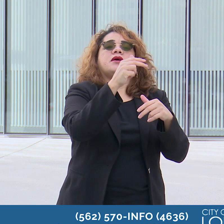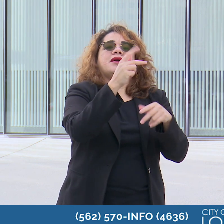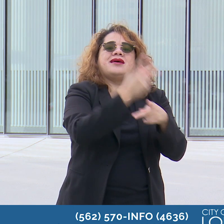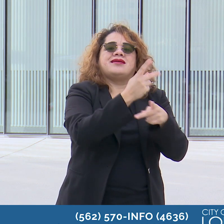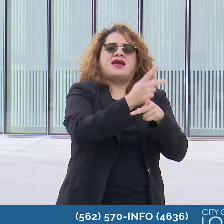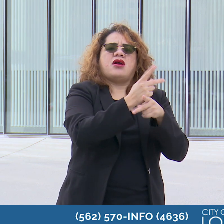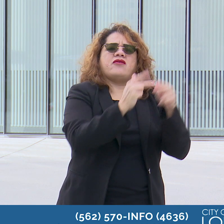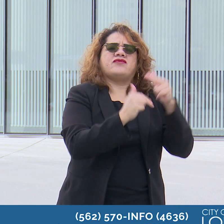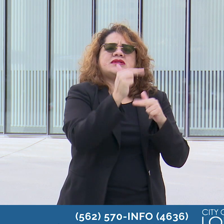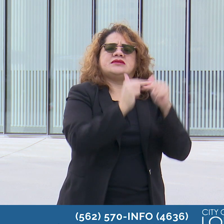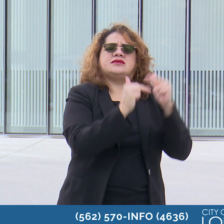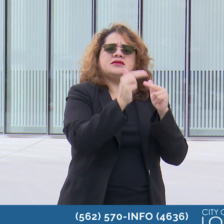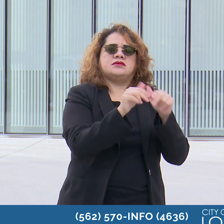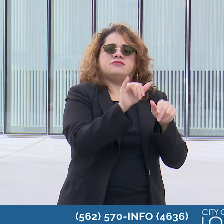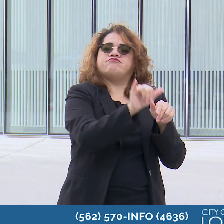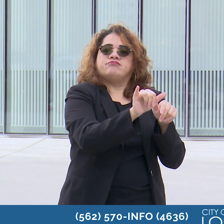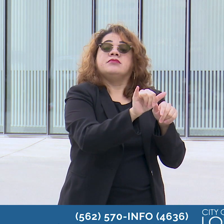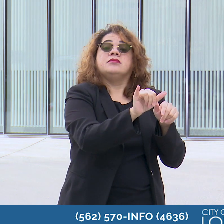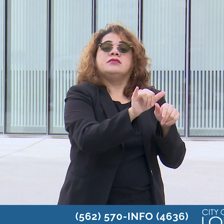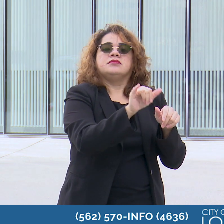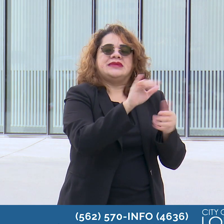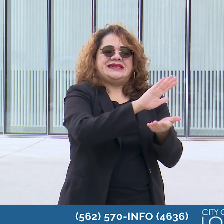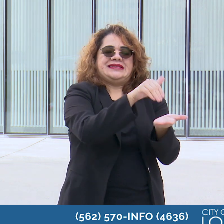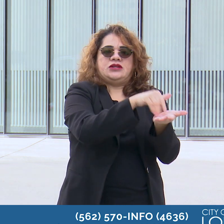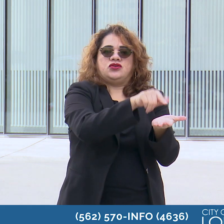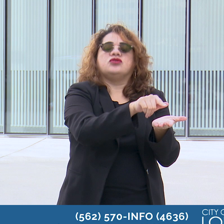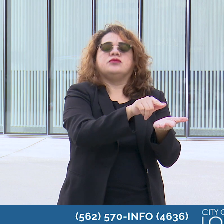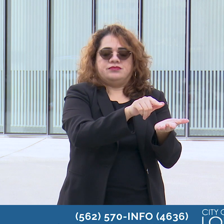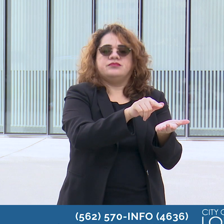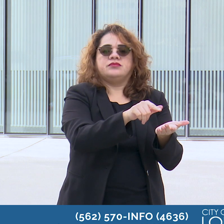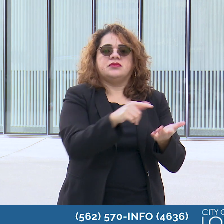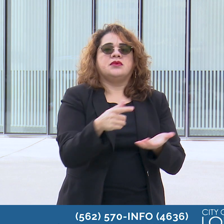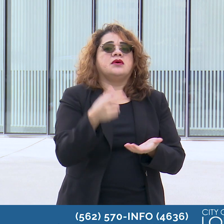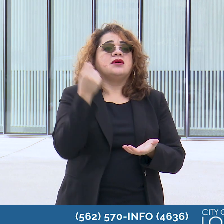The number of people in this group is larger than the quantity of doses we will receive